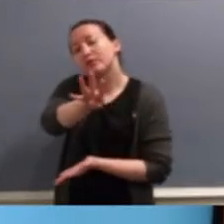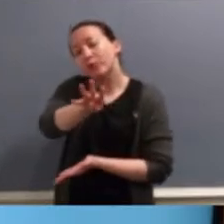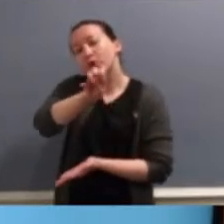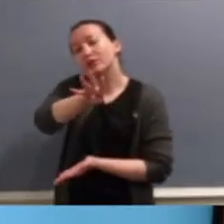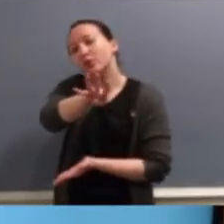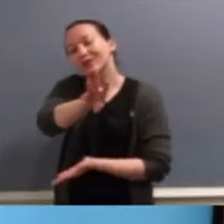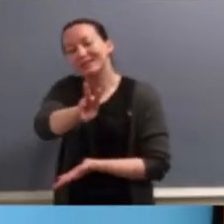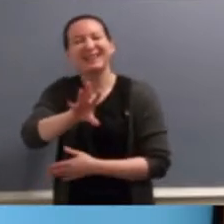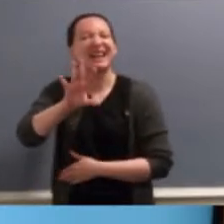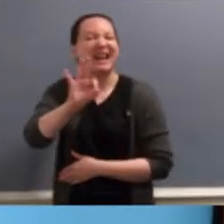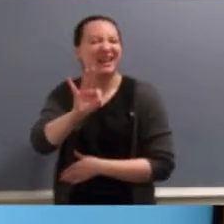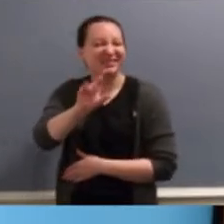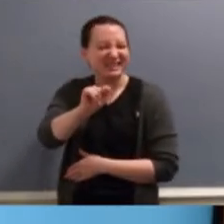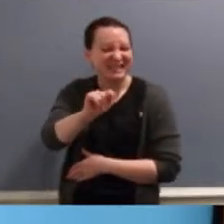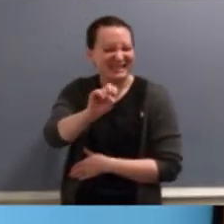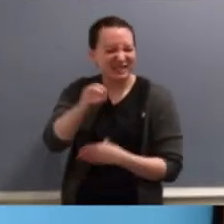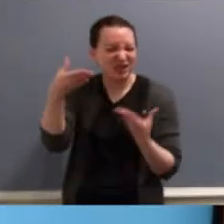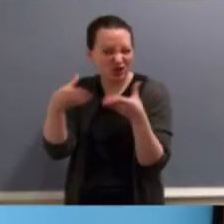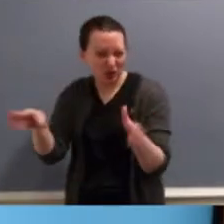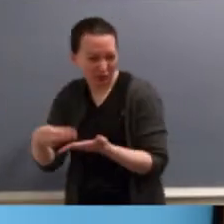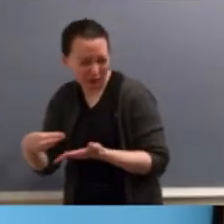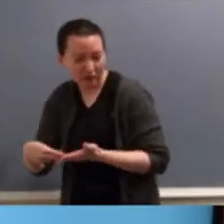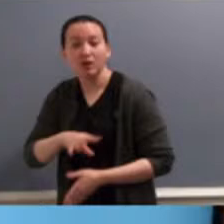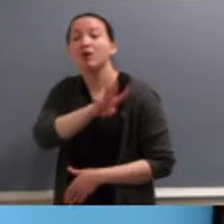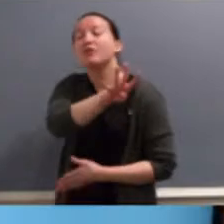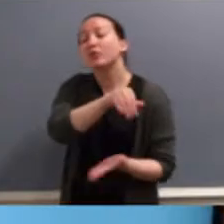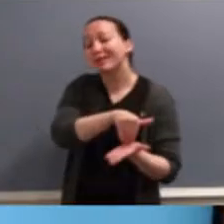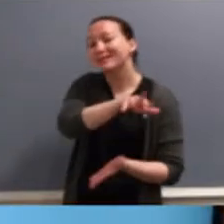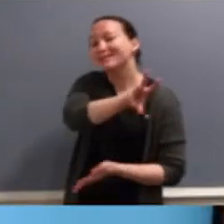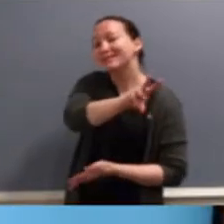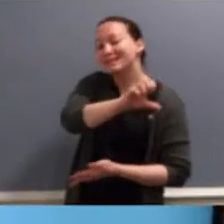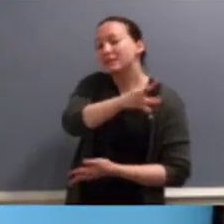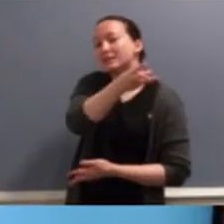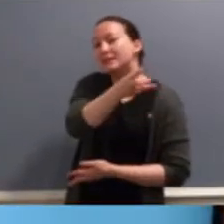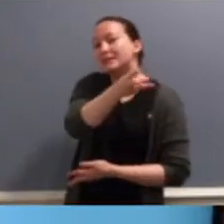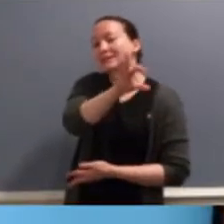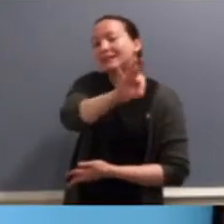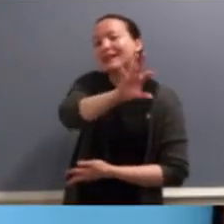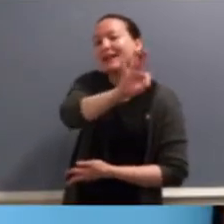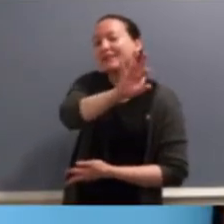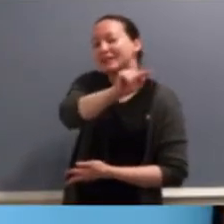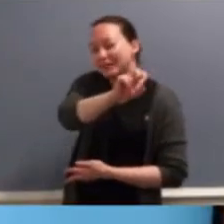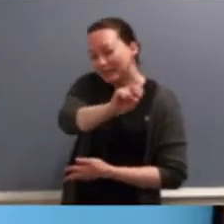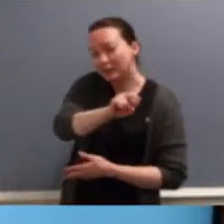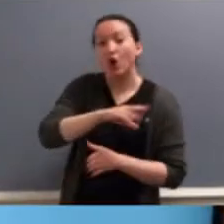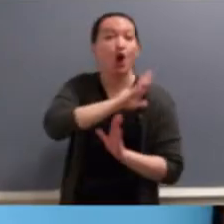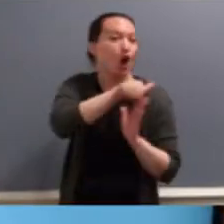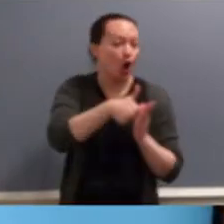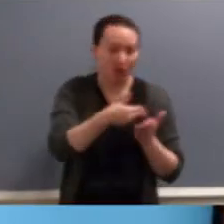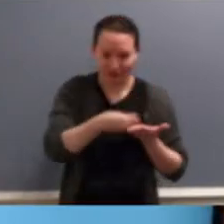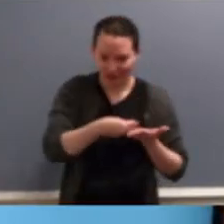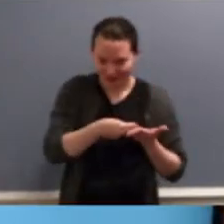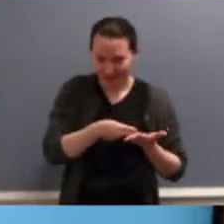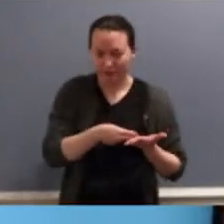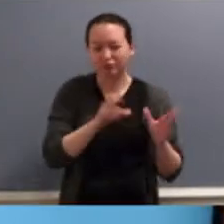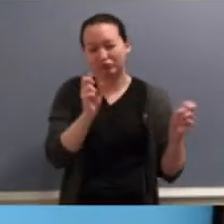FTEs within the general fund and 4669 FTEs within the all funds or consolidated budget